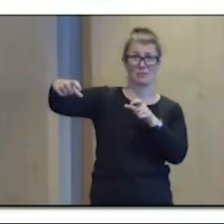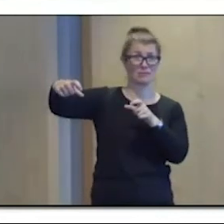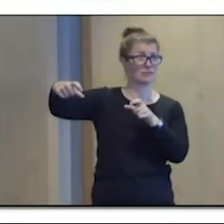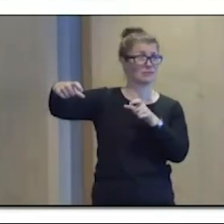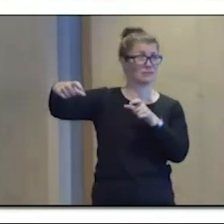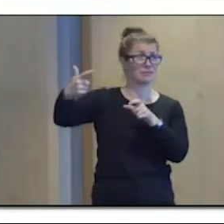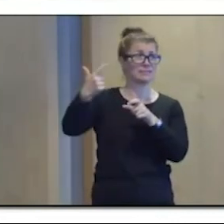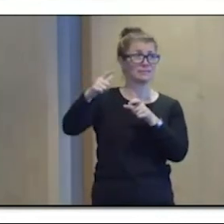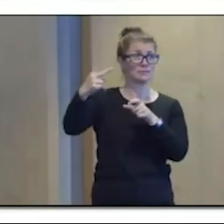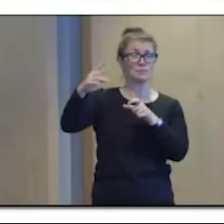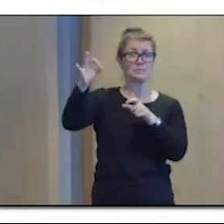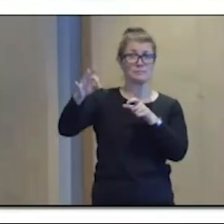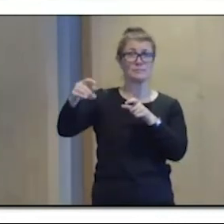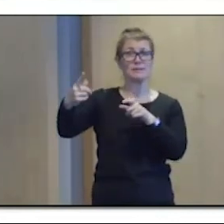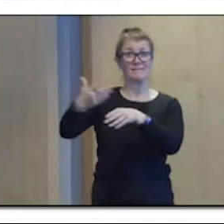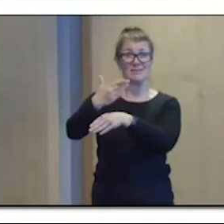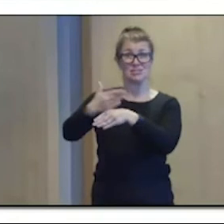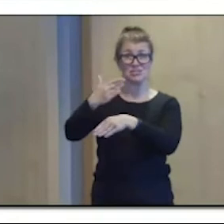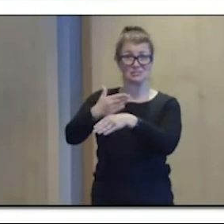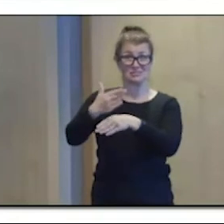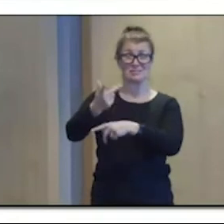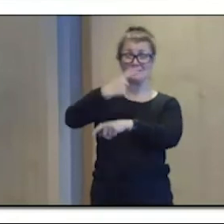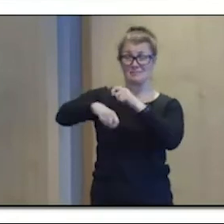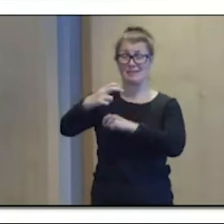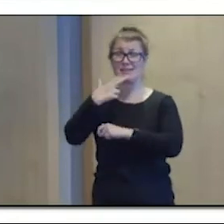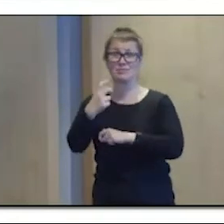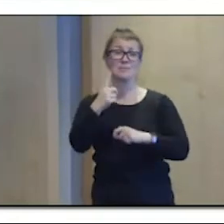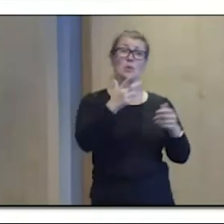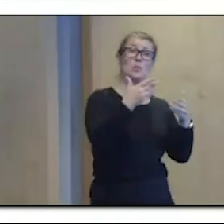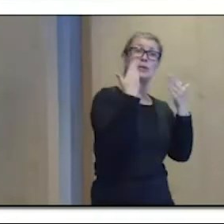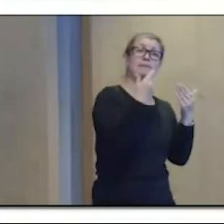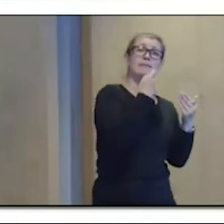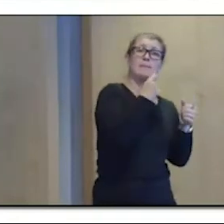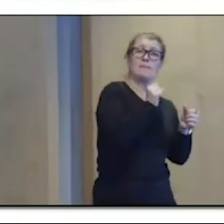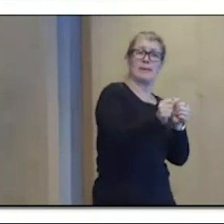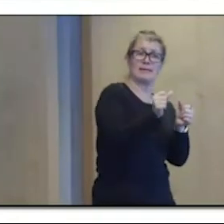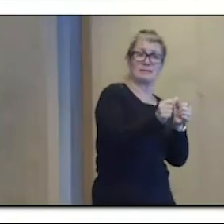the sun's energy into electricity winds a bit better at converting wind energy into